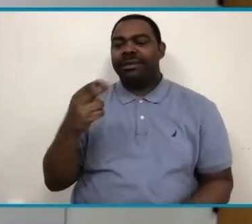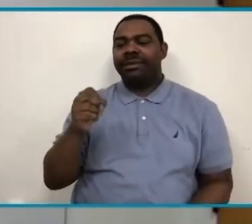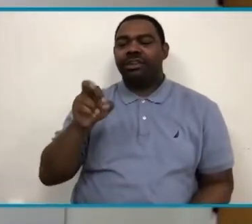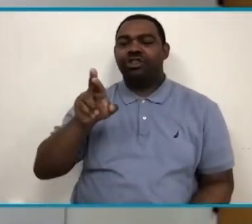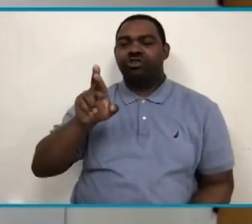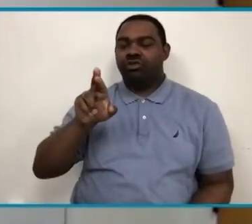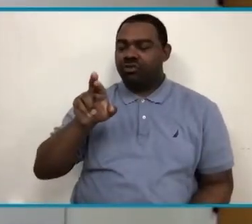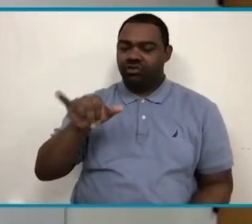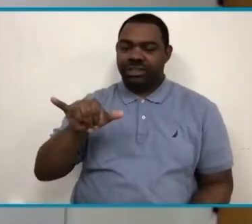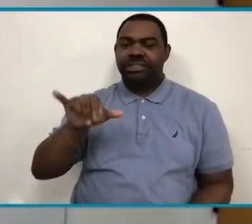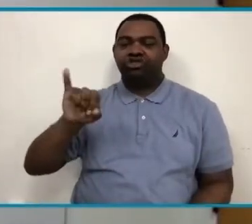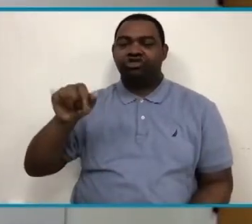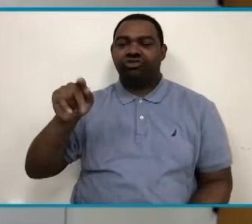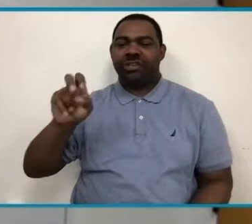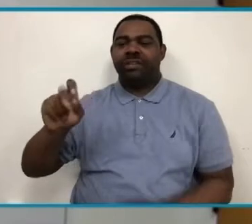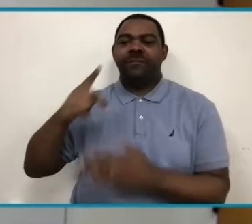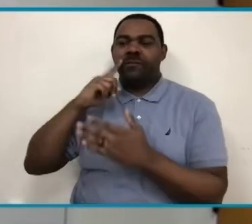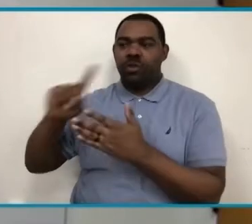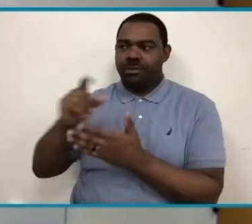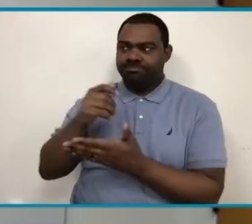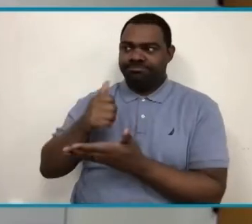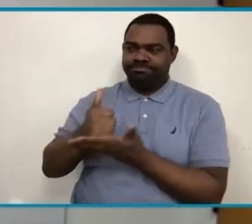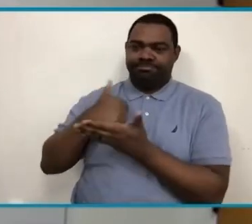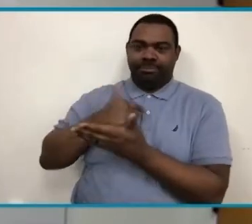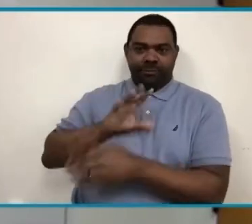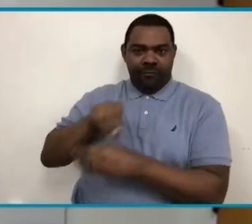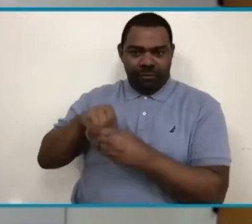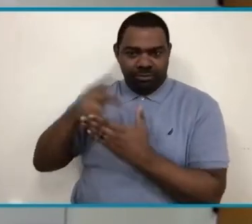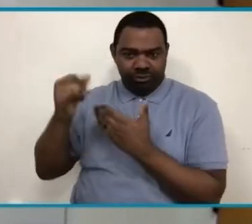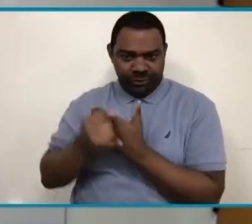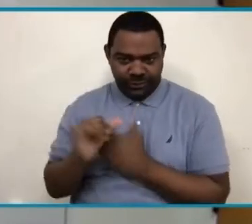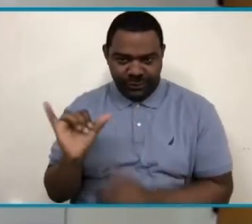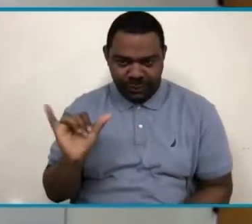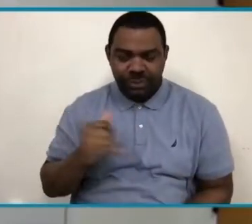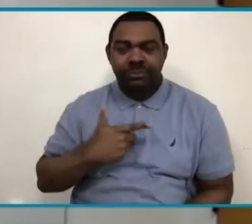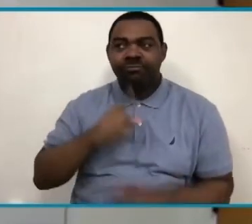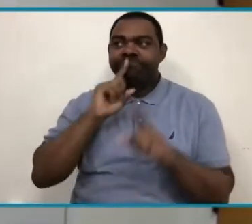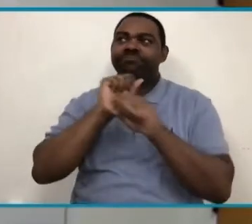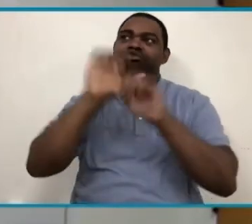It's been a great and interesting experience for me thus far.